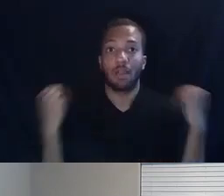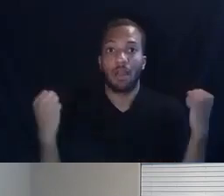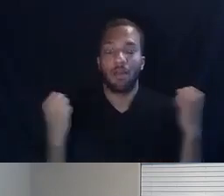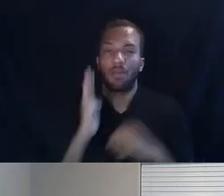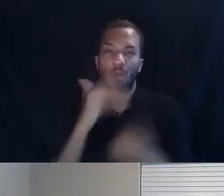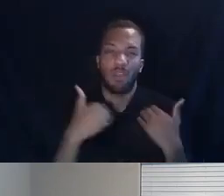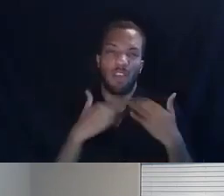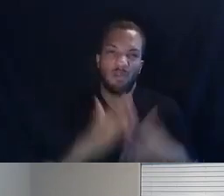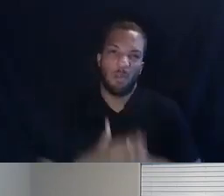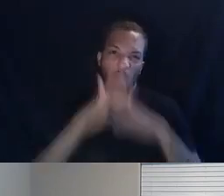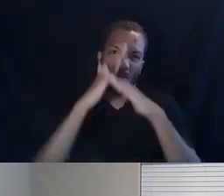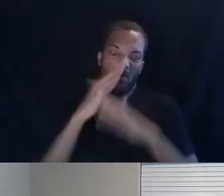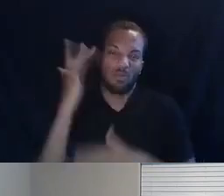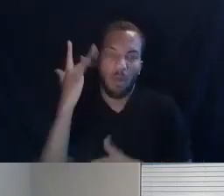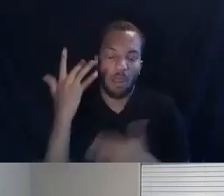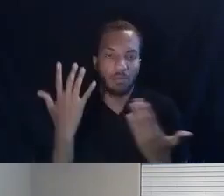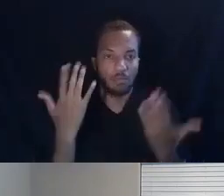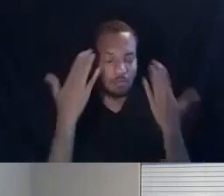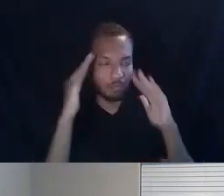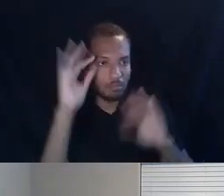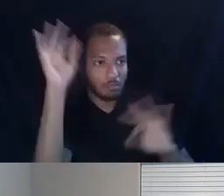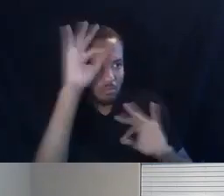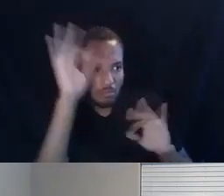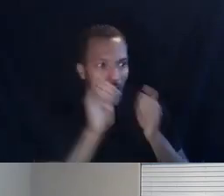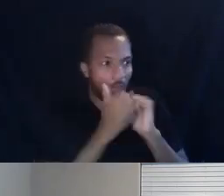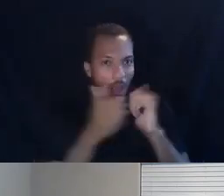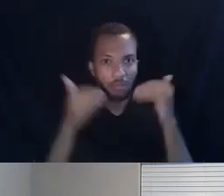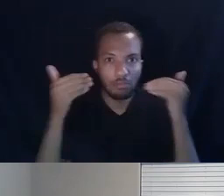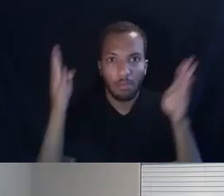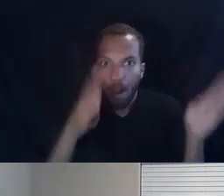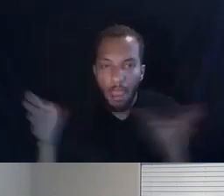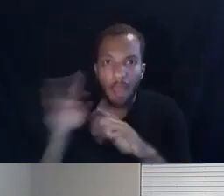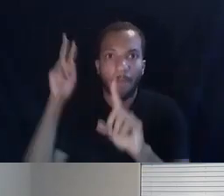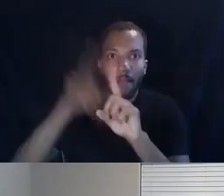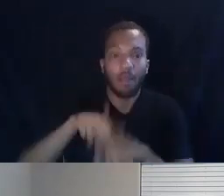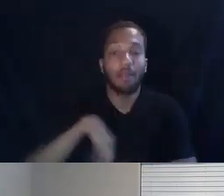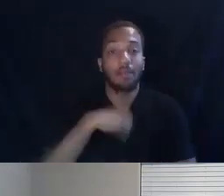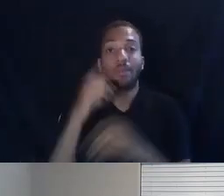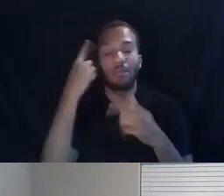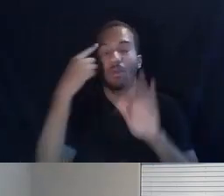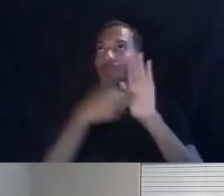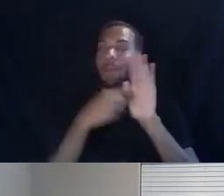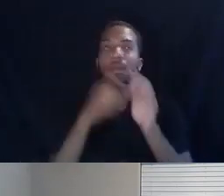for coordinated implementation of plans. For example, each organization has different timelines,